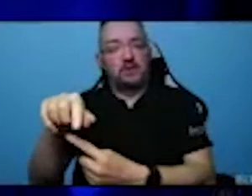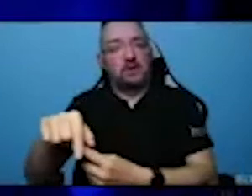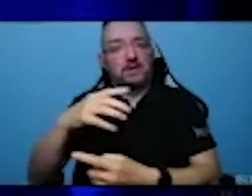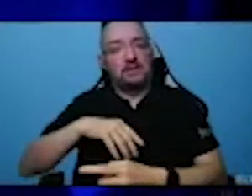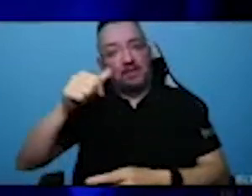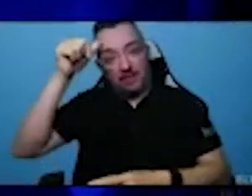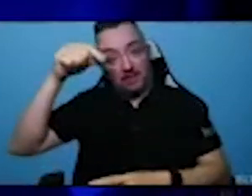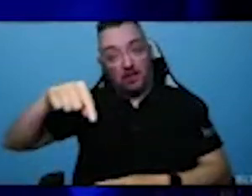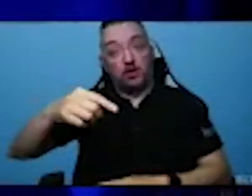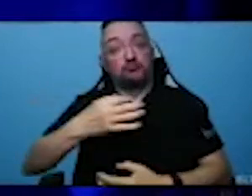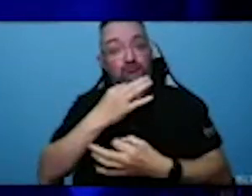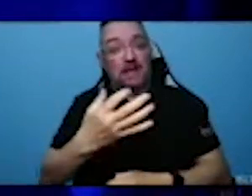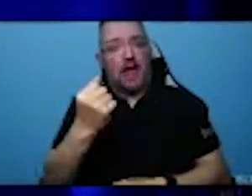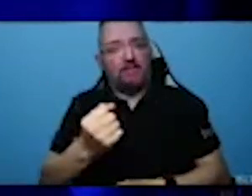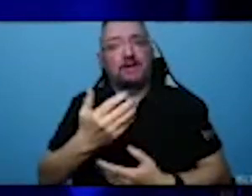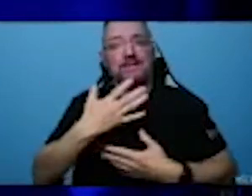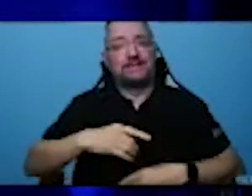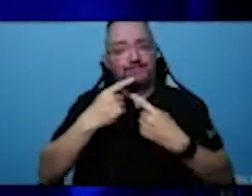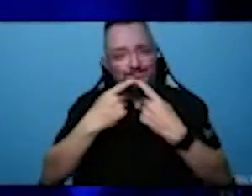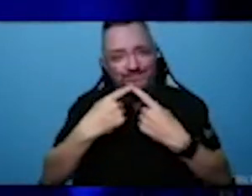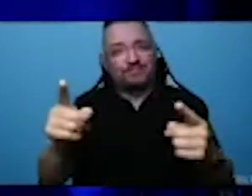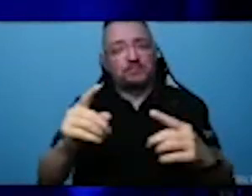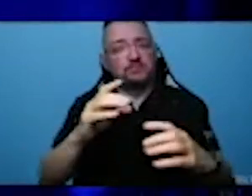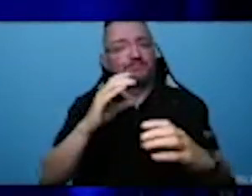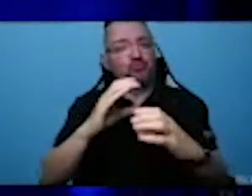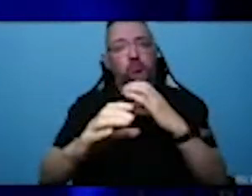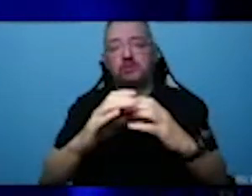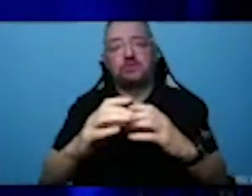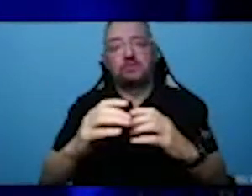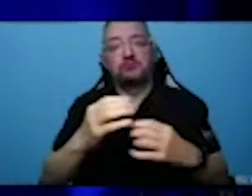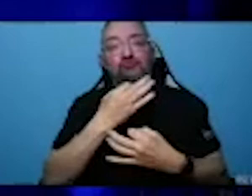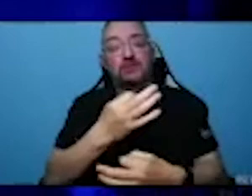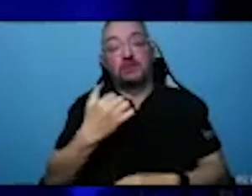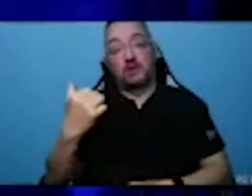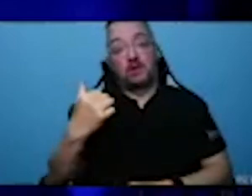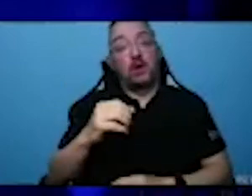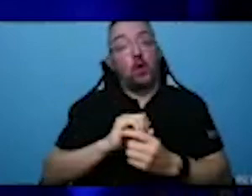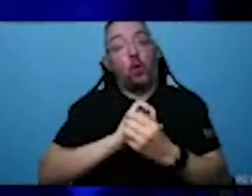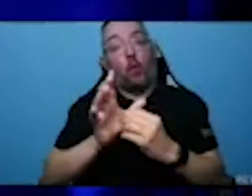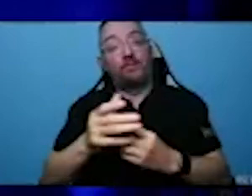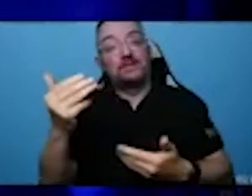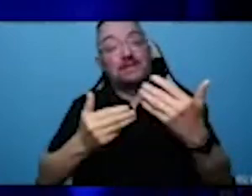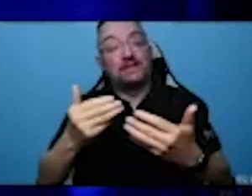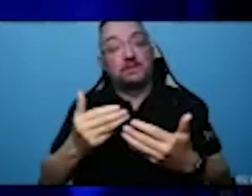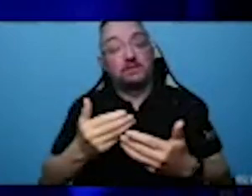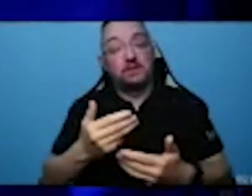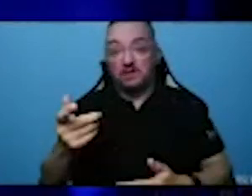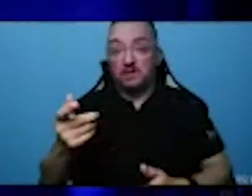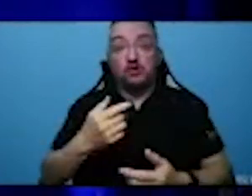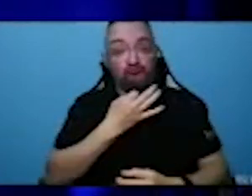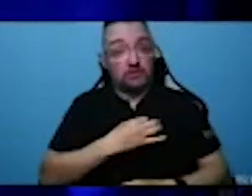Covid-19 was a risk that was known about - not specifically, but we knew that there was something like that sort of in the offing, but